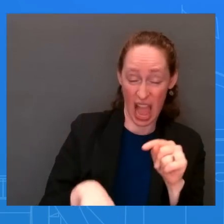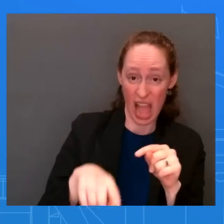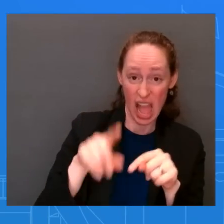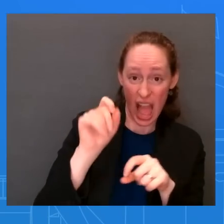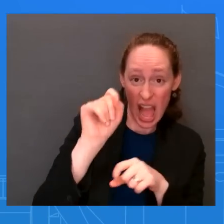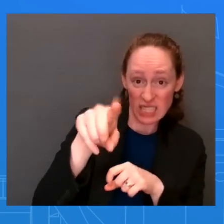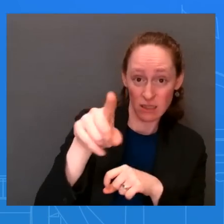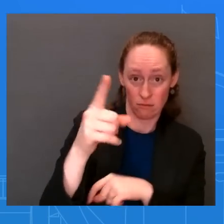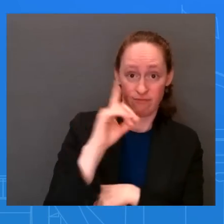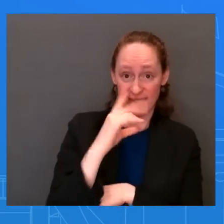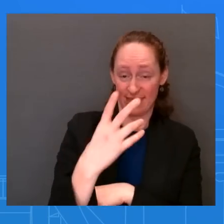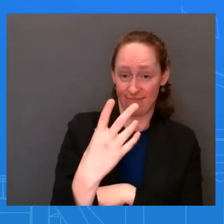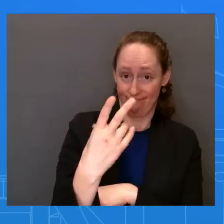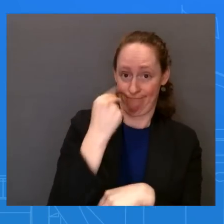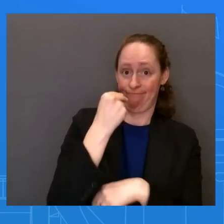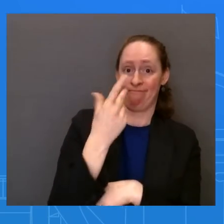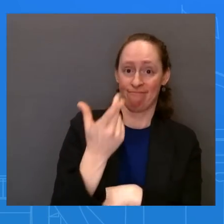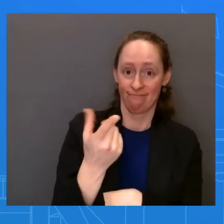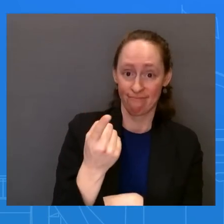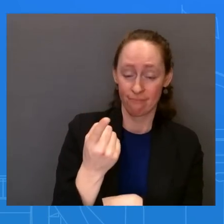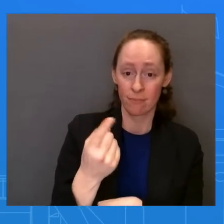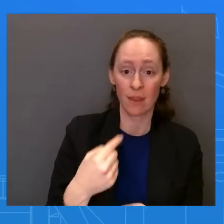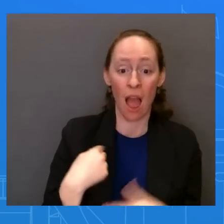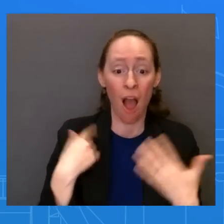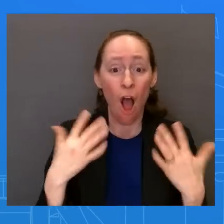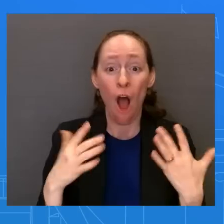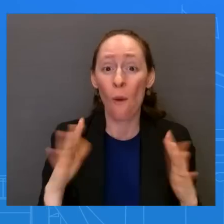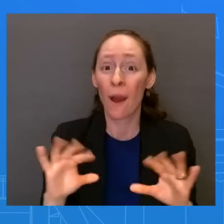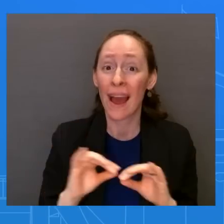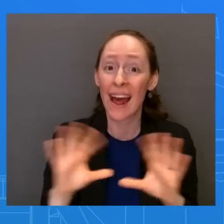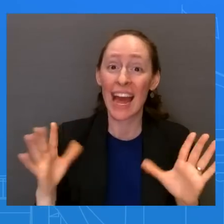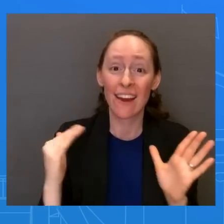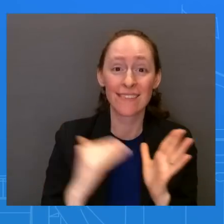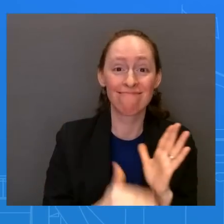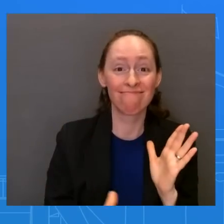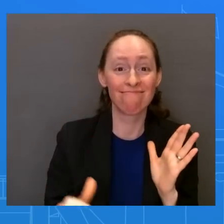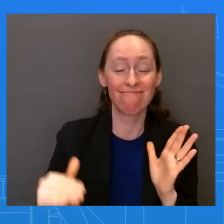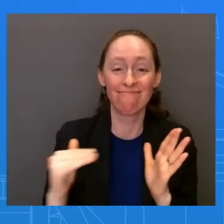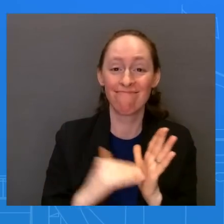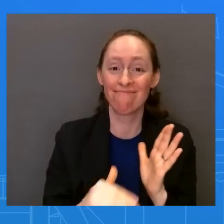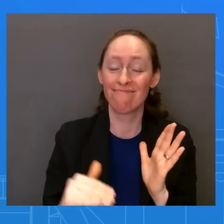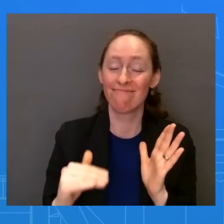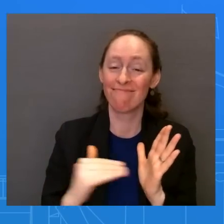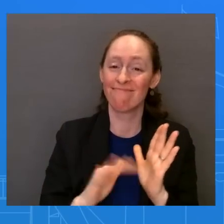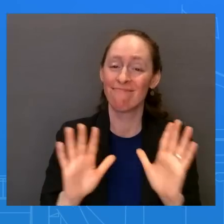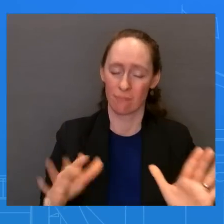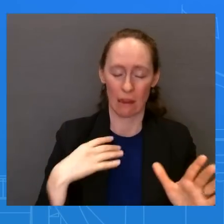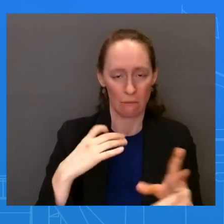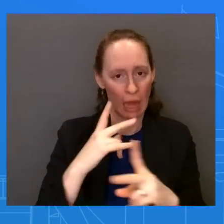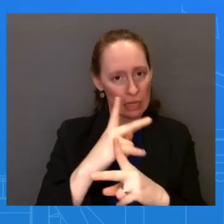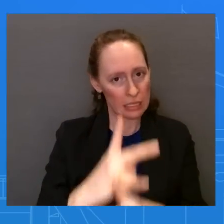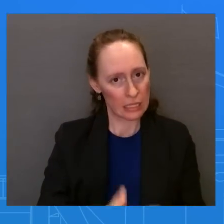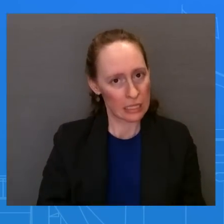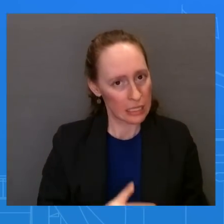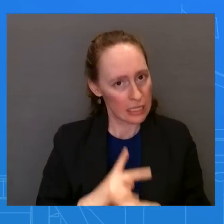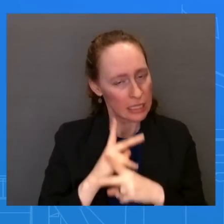we are going to be prudent here. We're going to be consistent. This particular matter is being -- is being looked at.